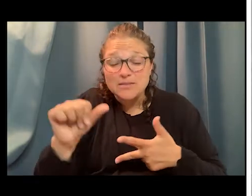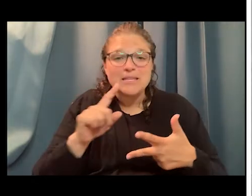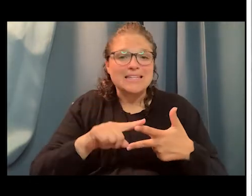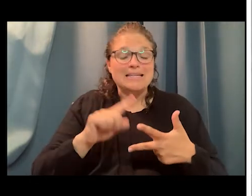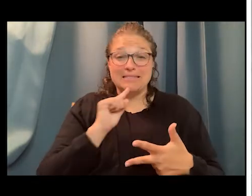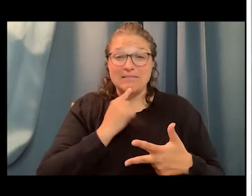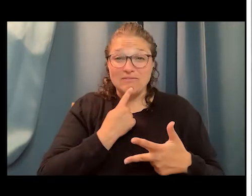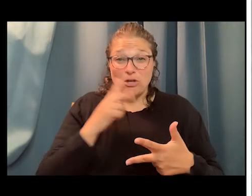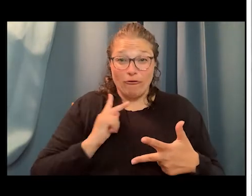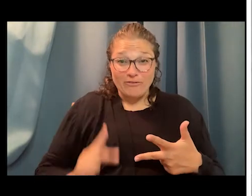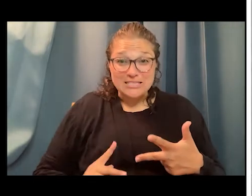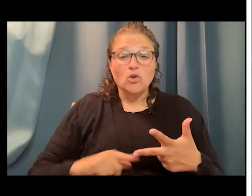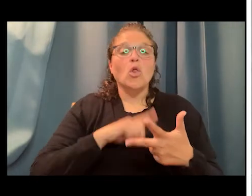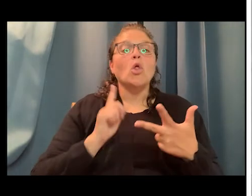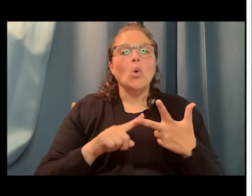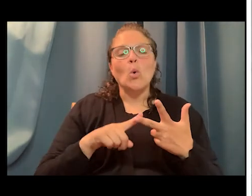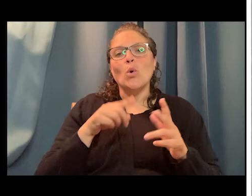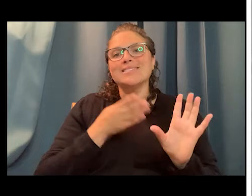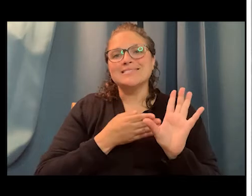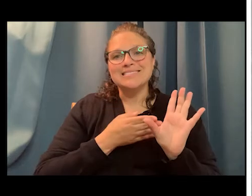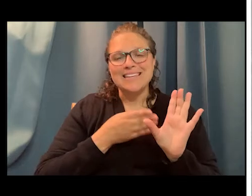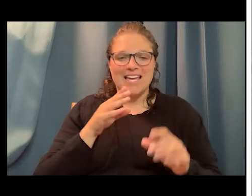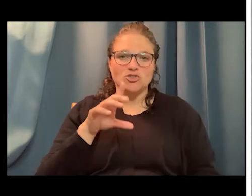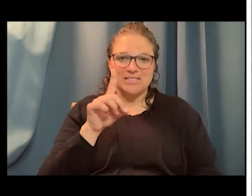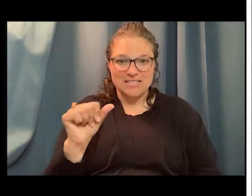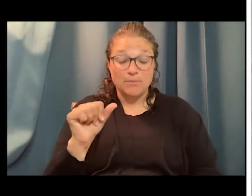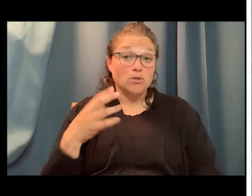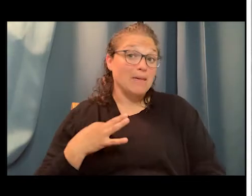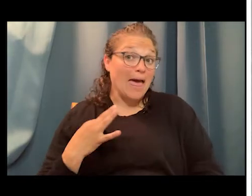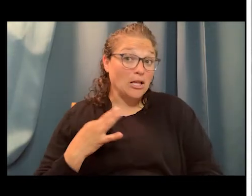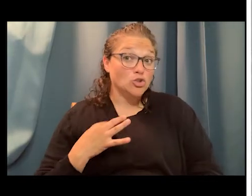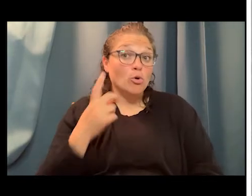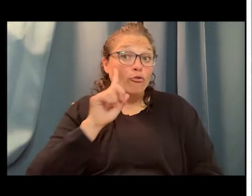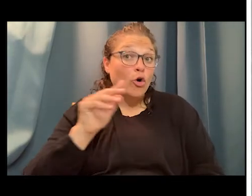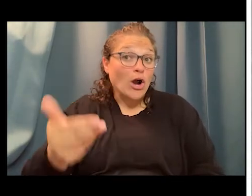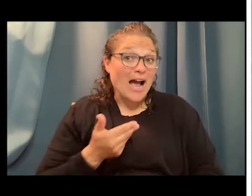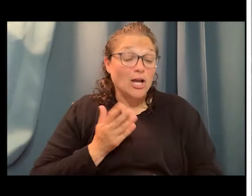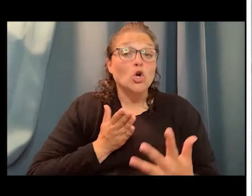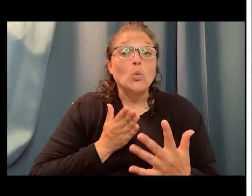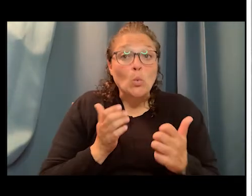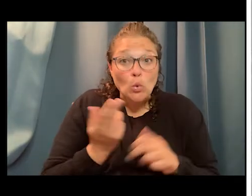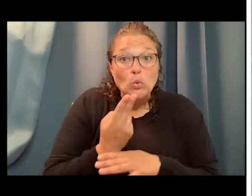a severe physical disability, or a psychiatric disability to be eligible for hire through Schedule-A.